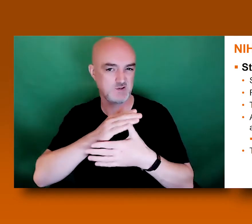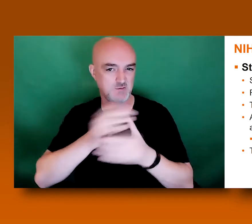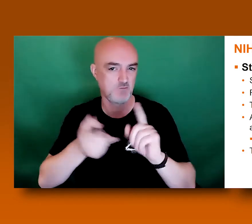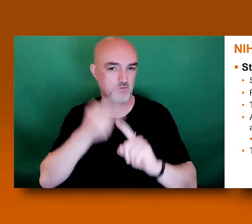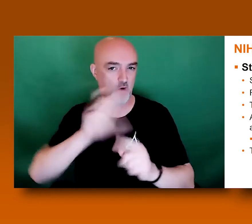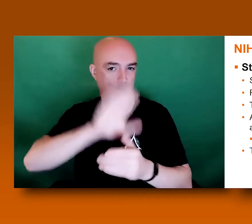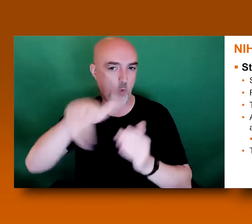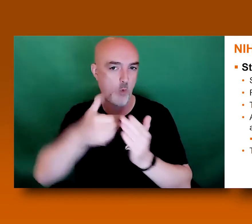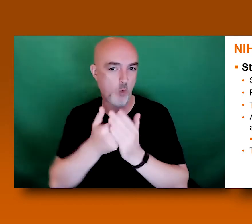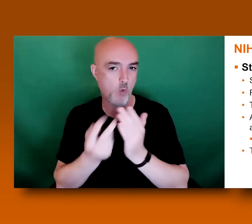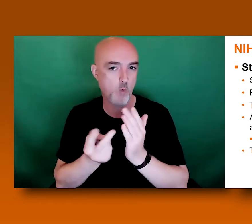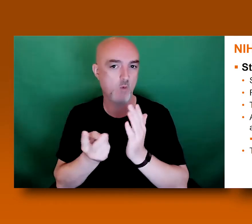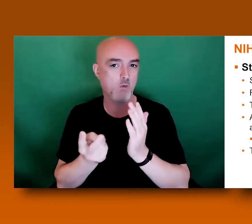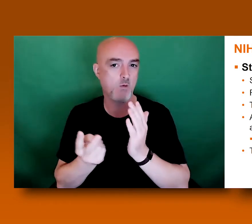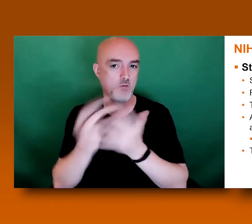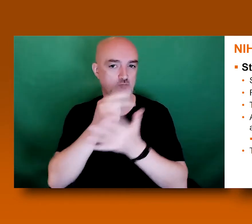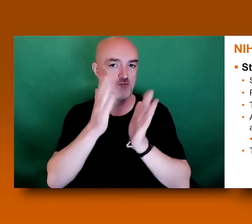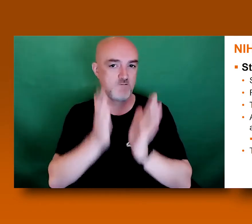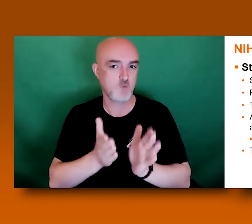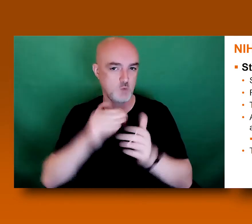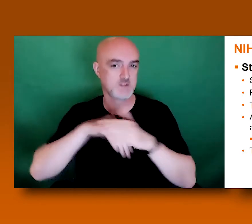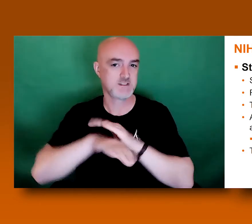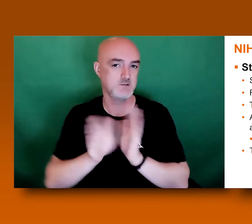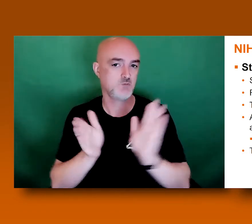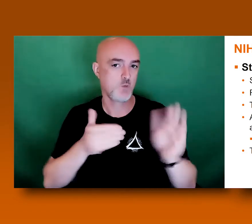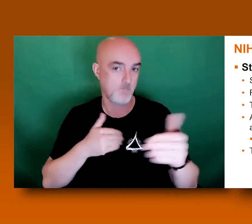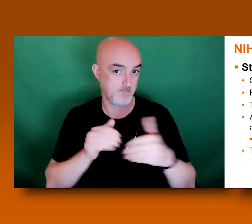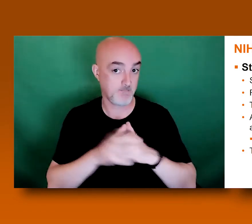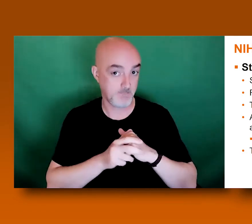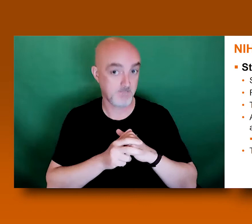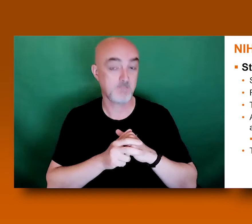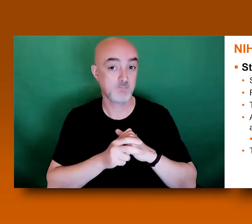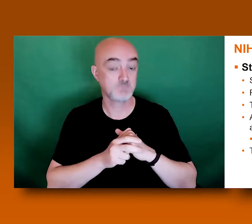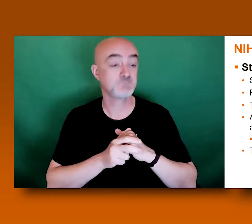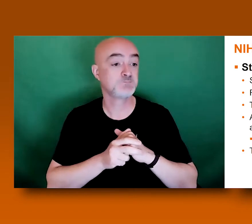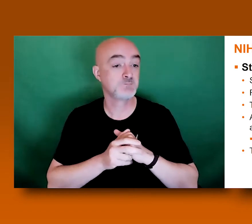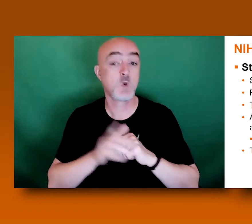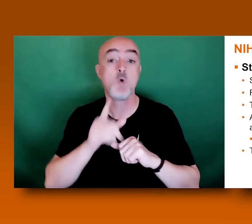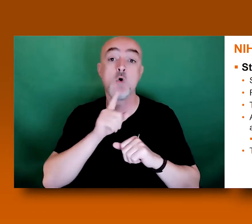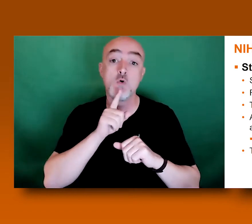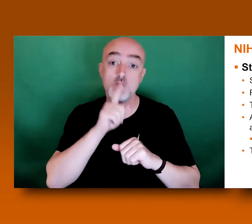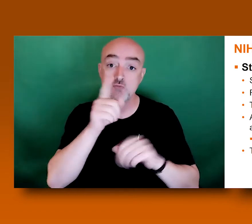So, that's essentially the outcome provided by all the reviewers in the room.